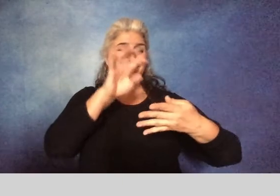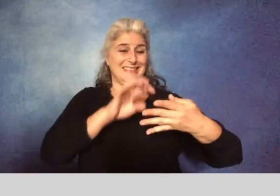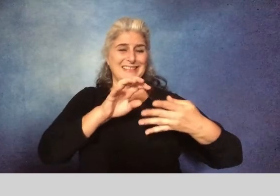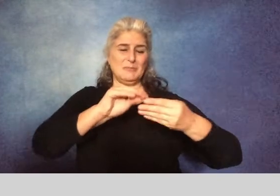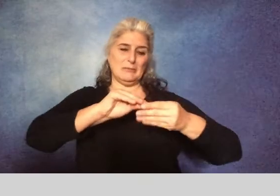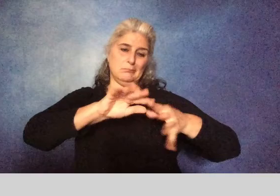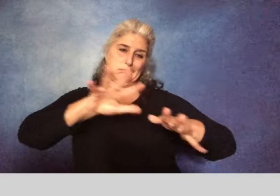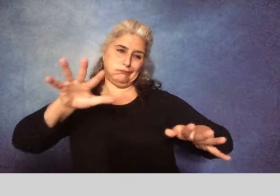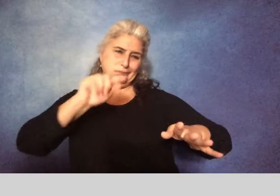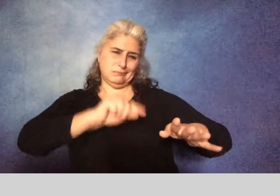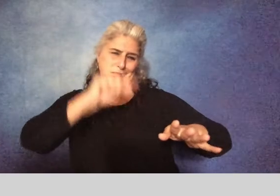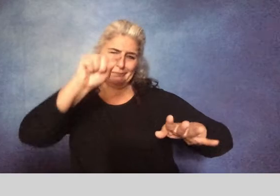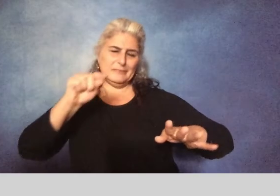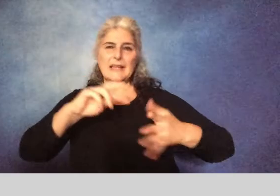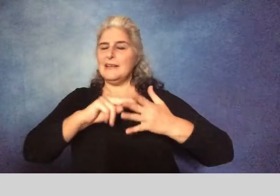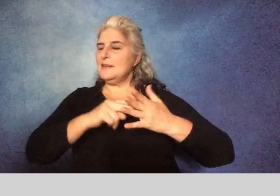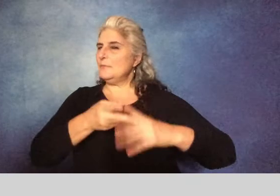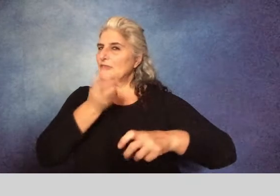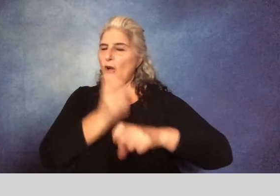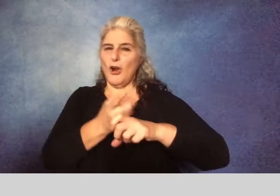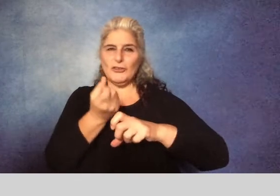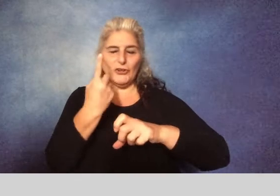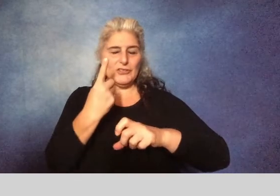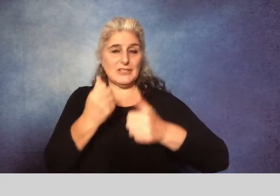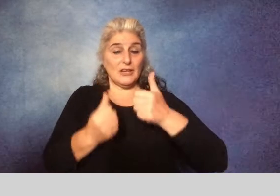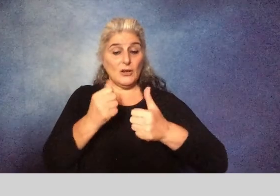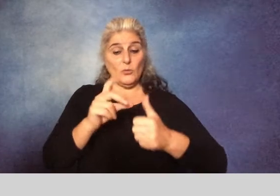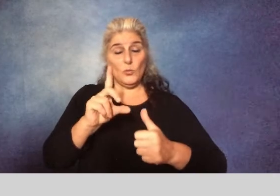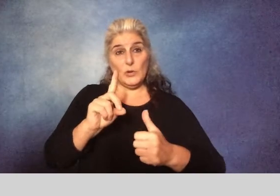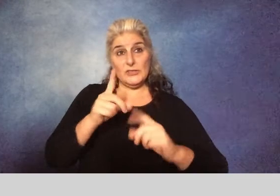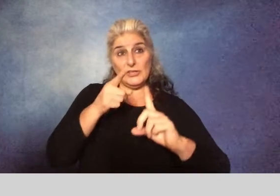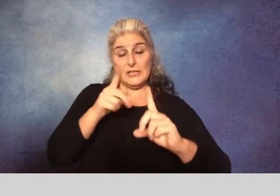This makes it really hard in to know and understand which data points are closest to each other.